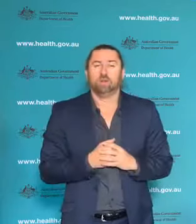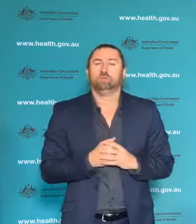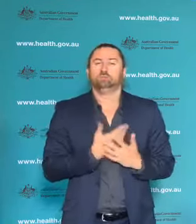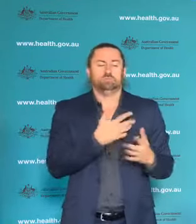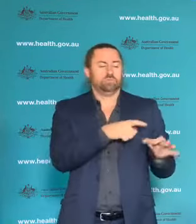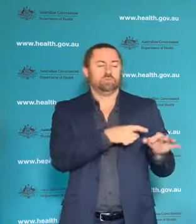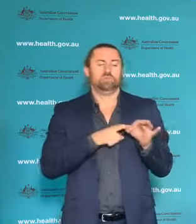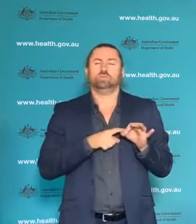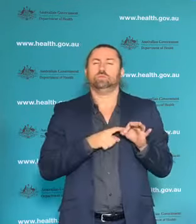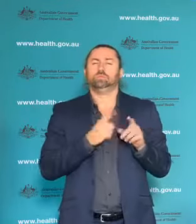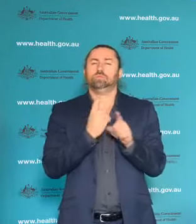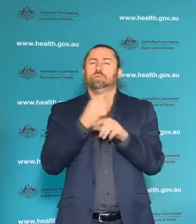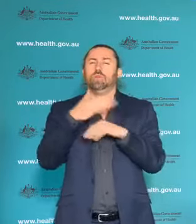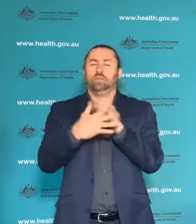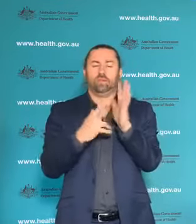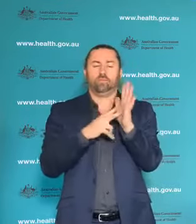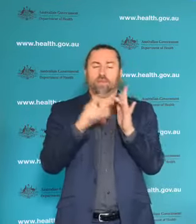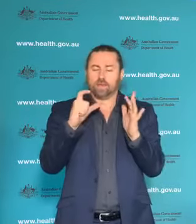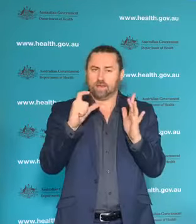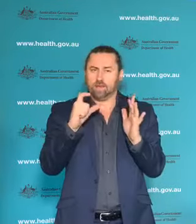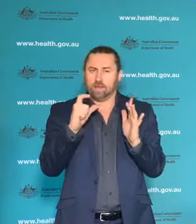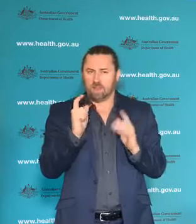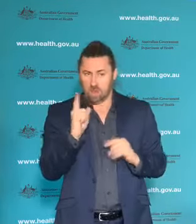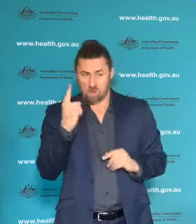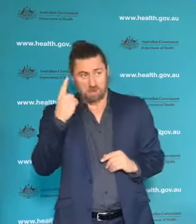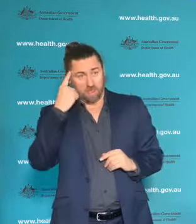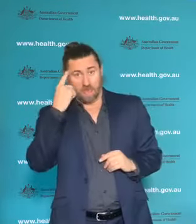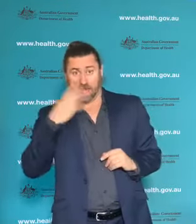and the advice about further restrictions.